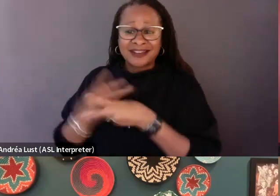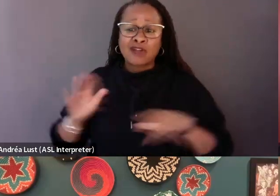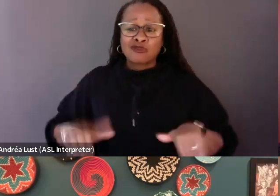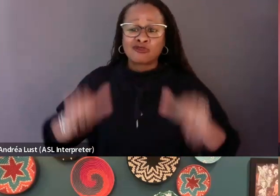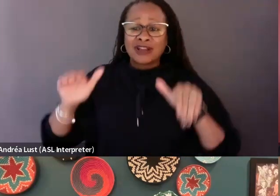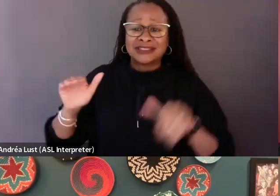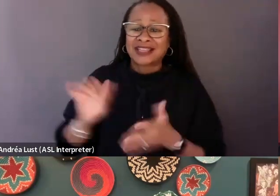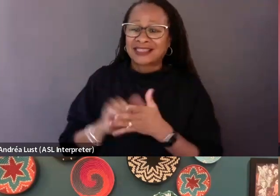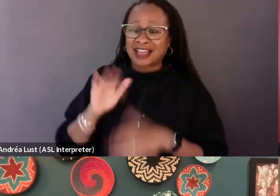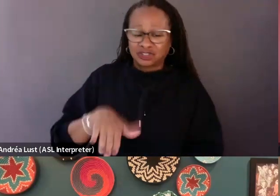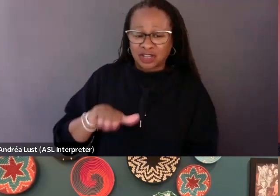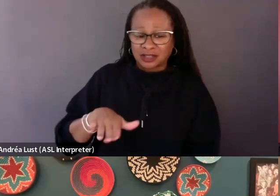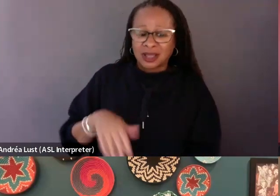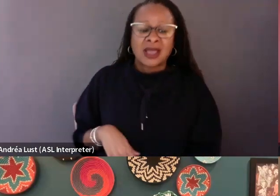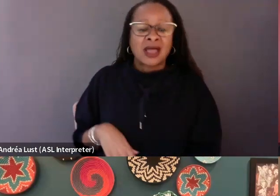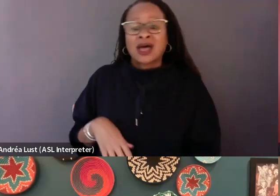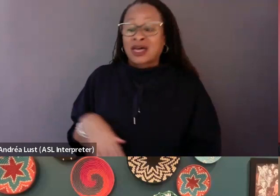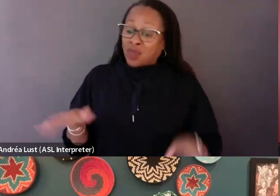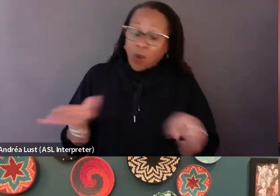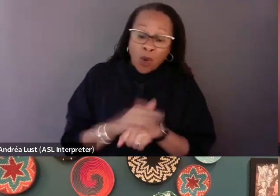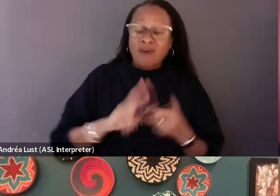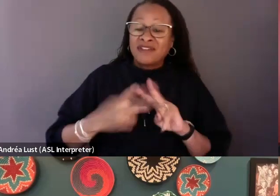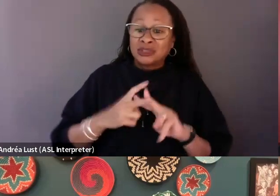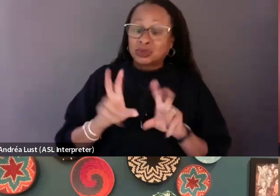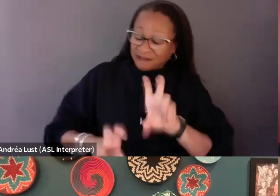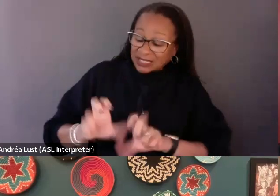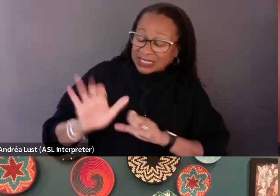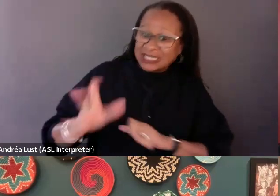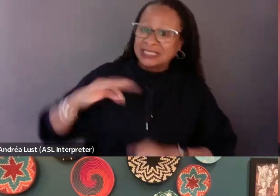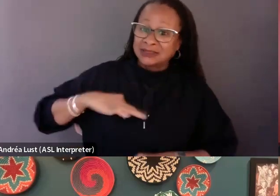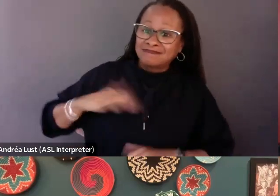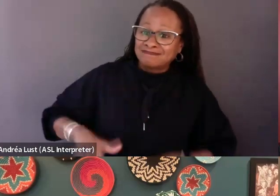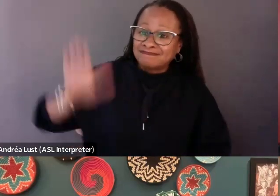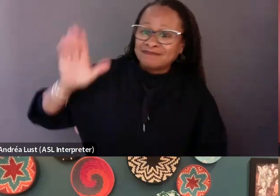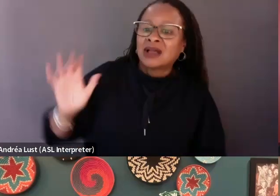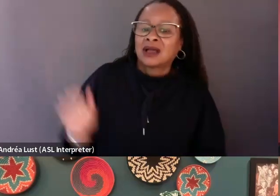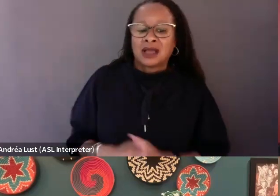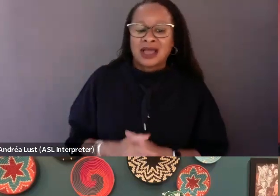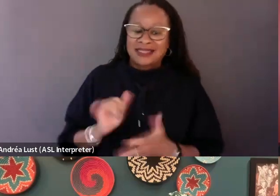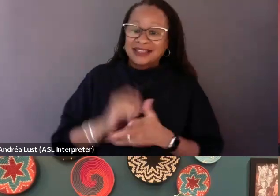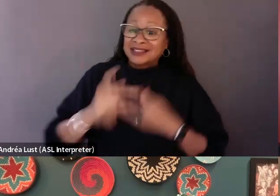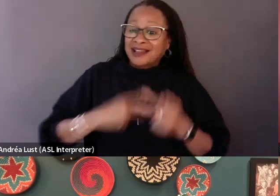You know, the entire village was invested in his wellbeing. And that's the kind of love or security